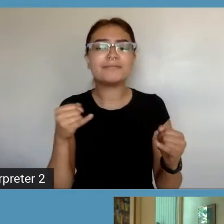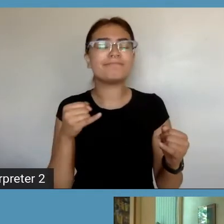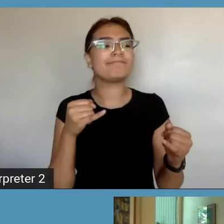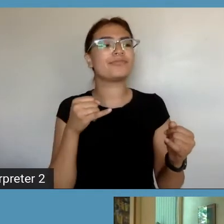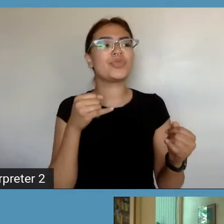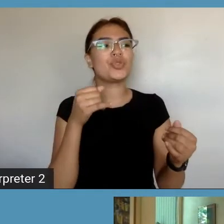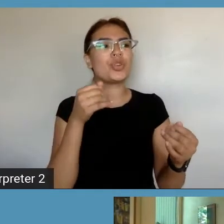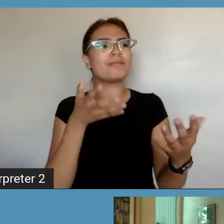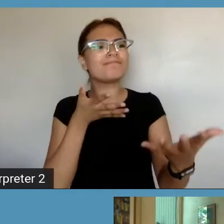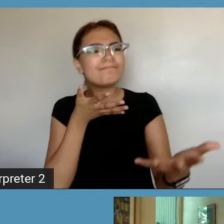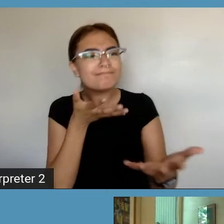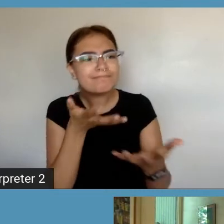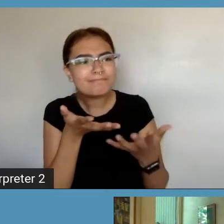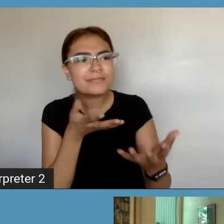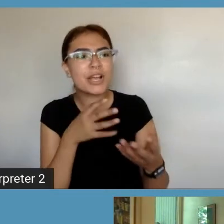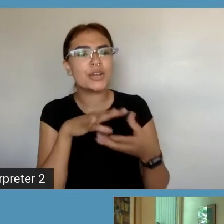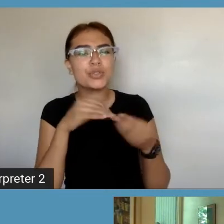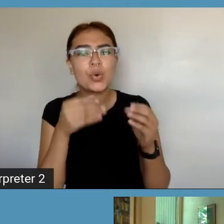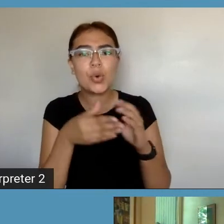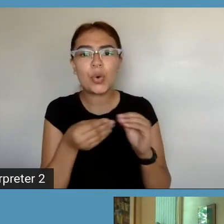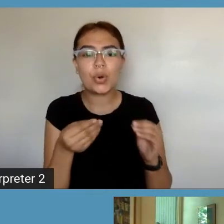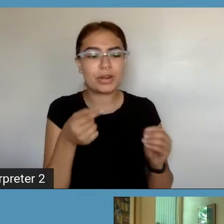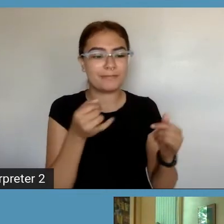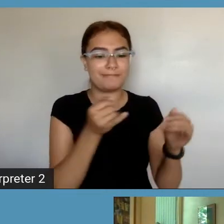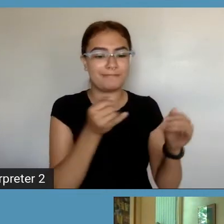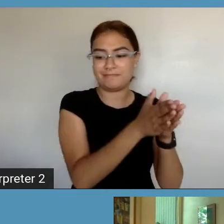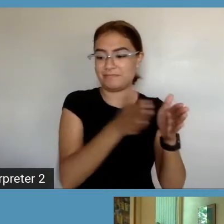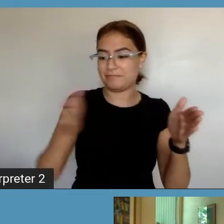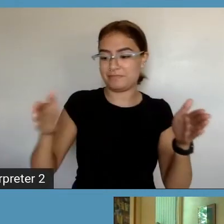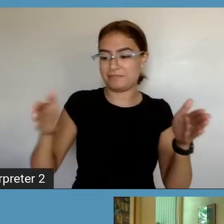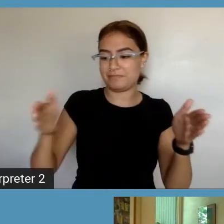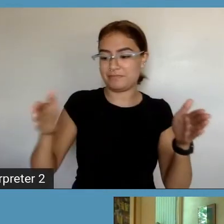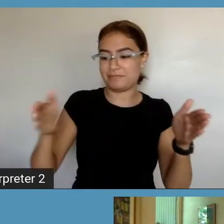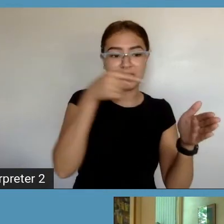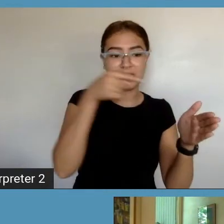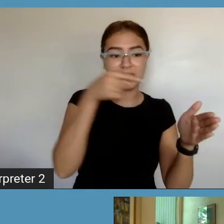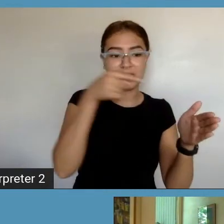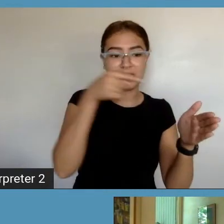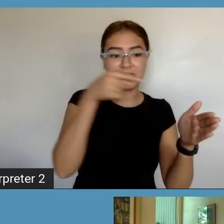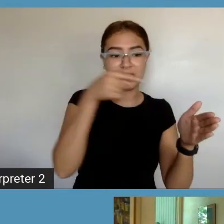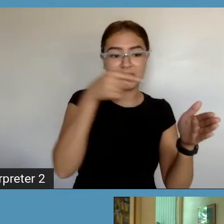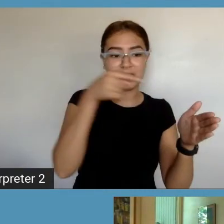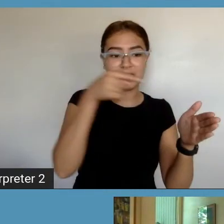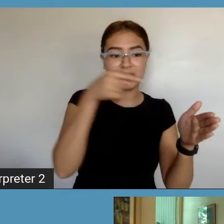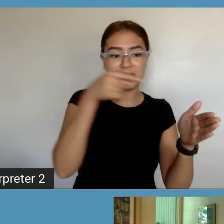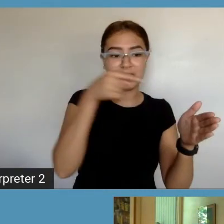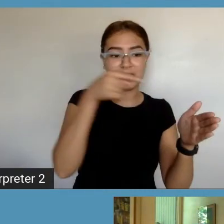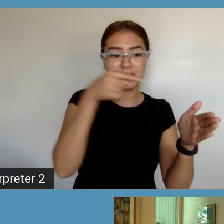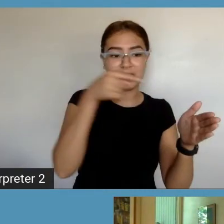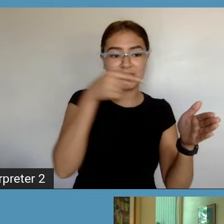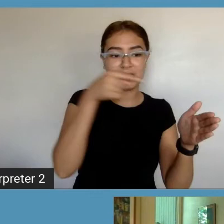someone who migrated from the rural South to the urban self to the urban North, and you can